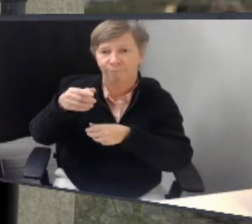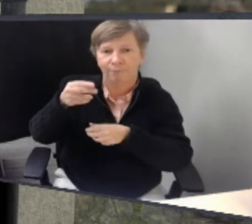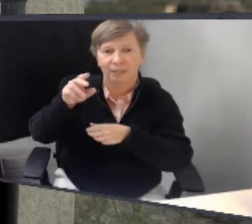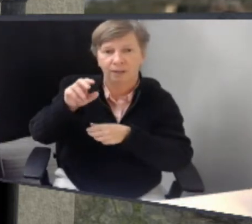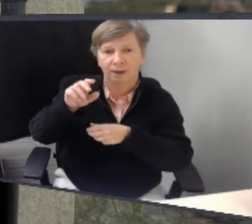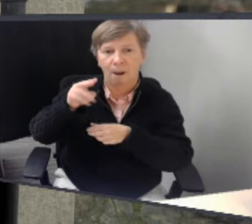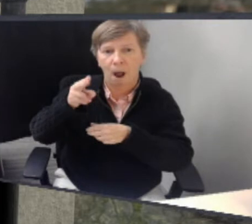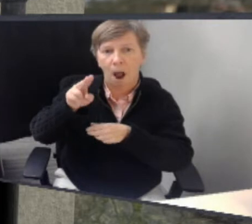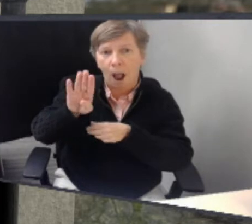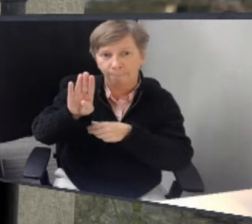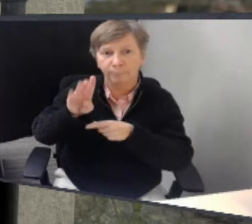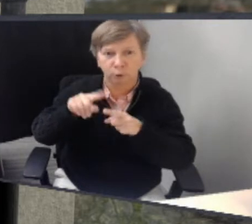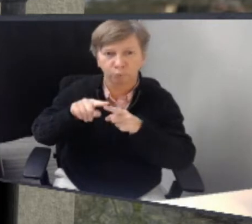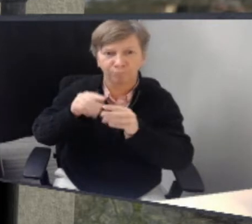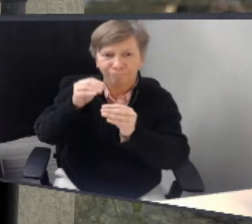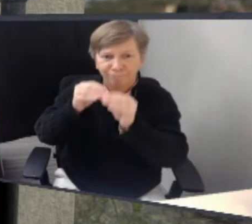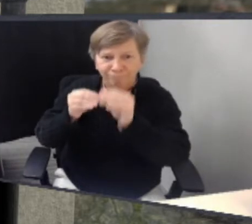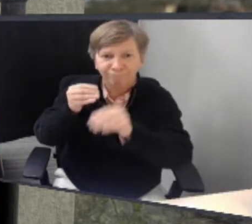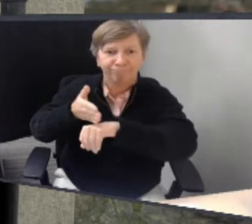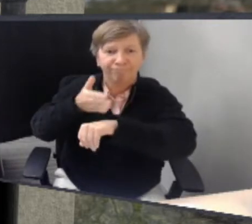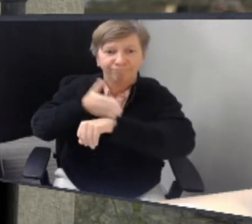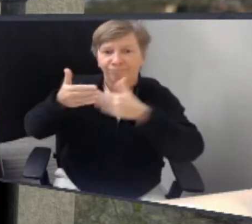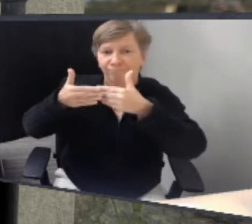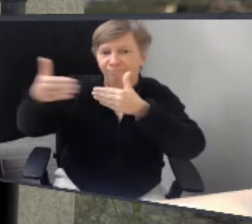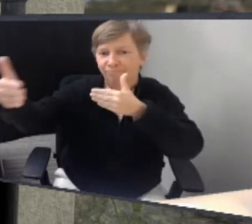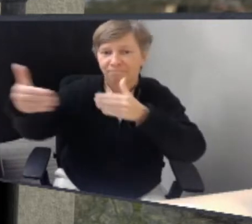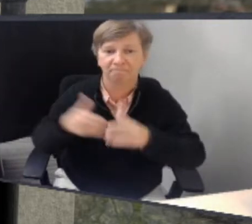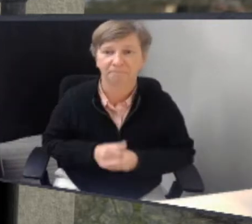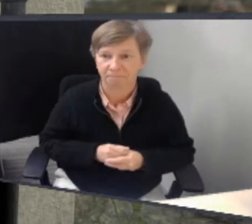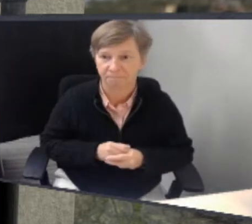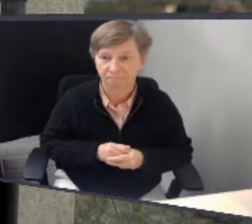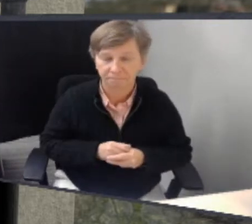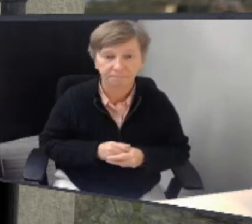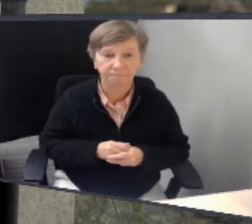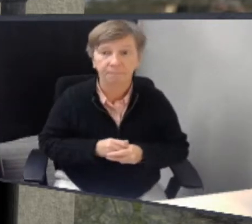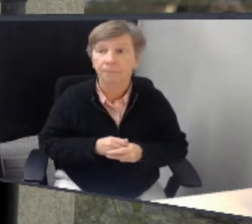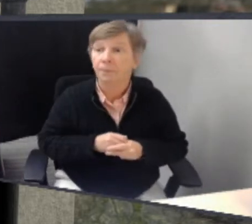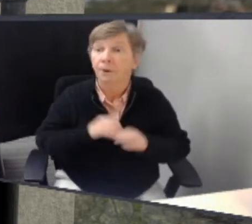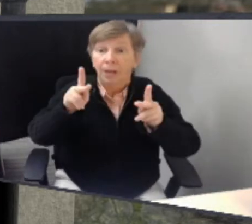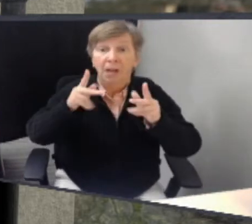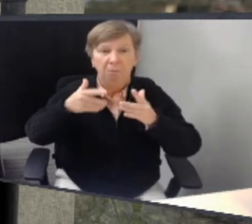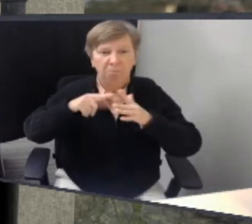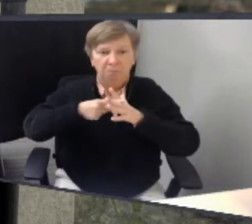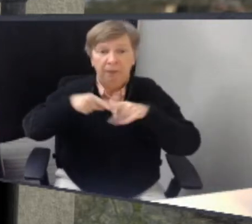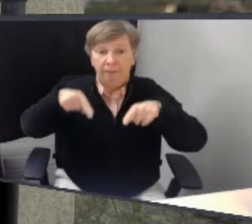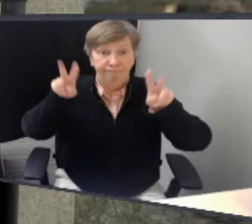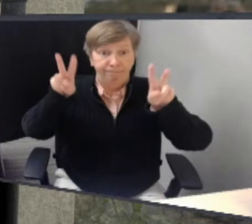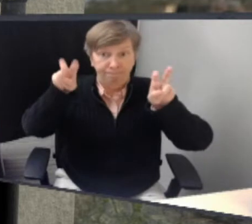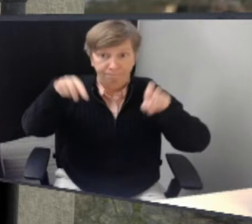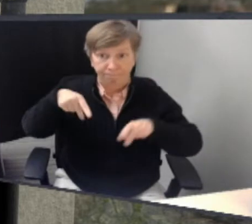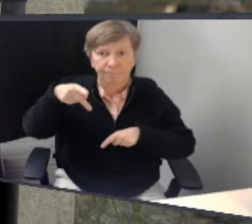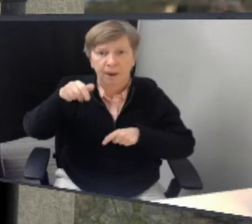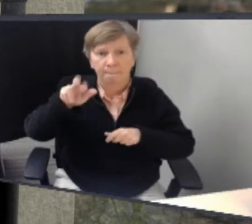take copious notes, and then we can inform Hubs on what could be improved in the future.